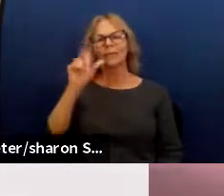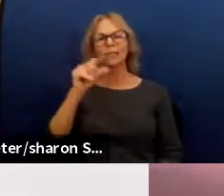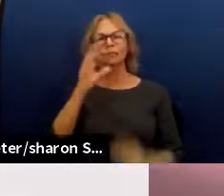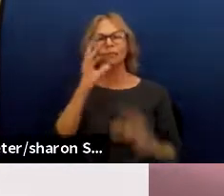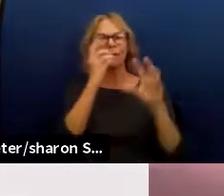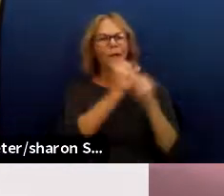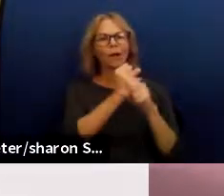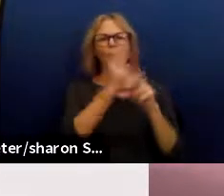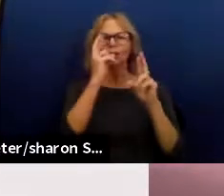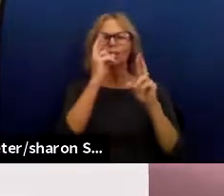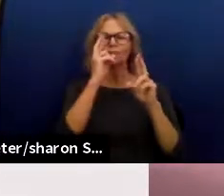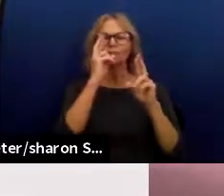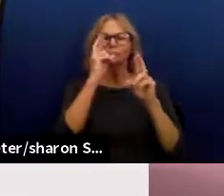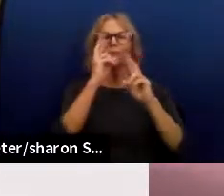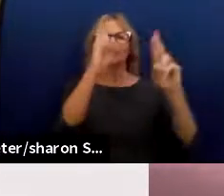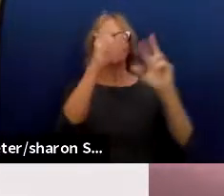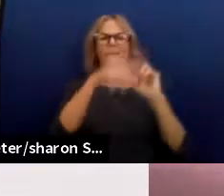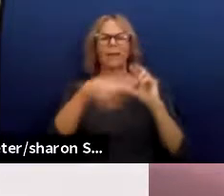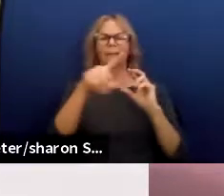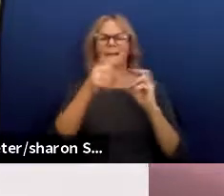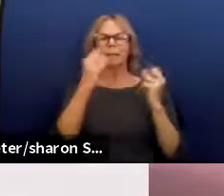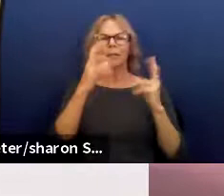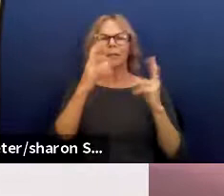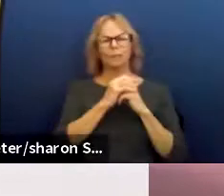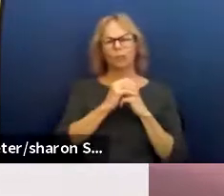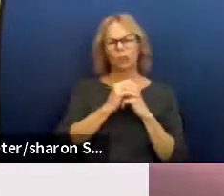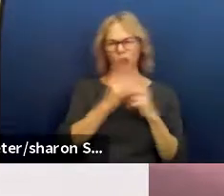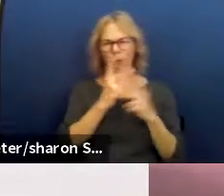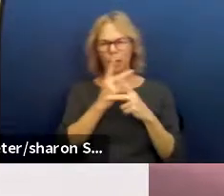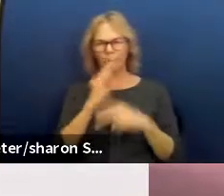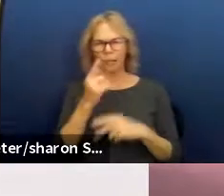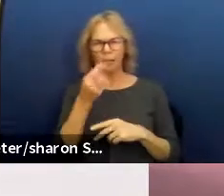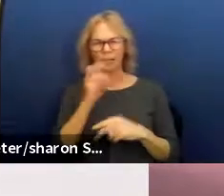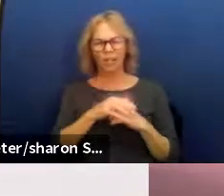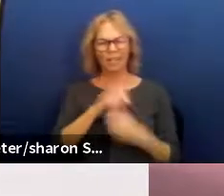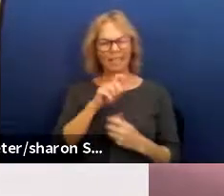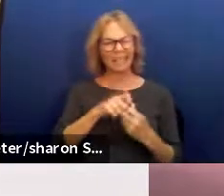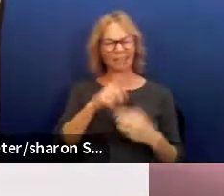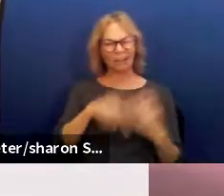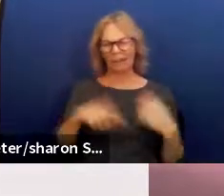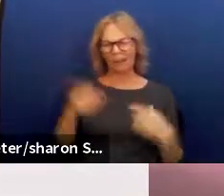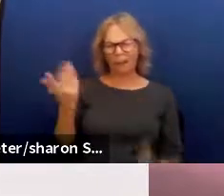of people get hung up trying to figure out a person's gender. You know, they'll ask like, exactly what are you doing, you don't really